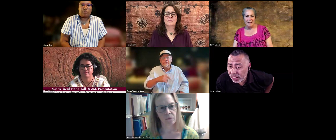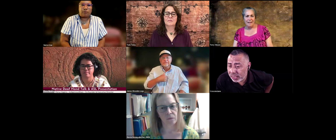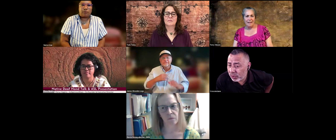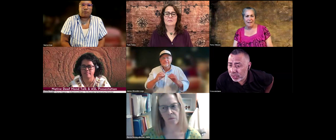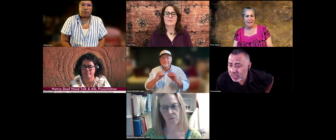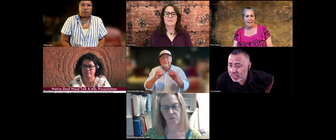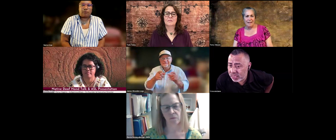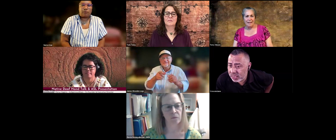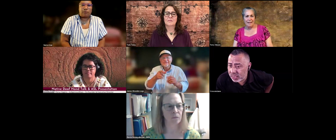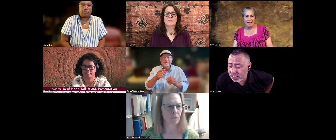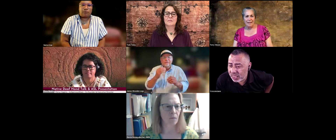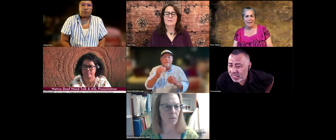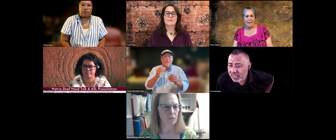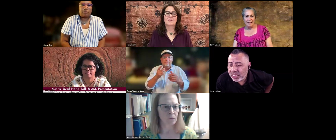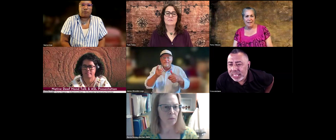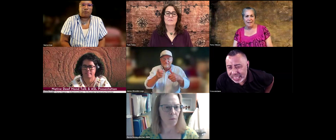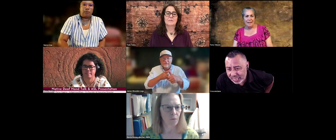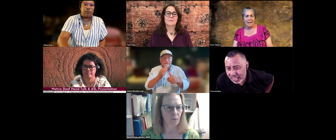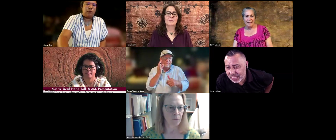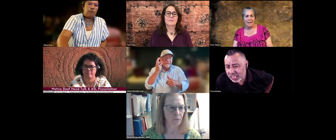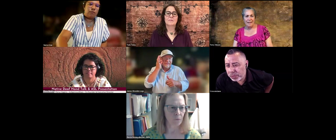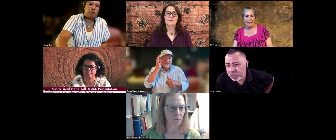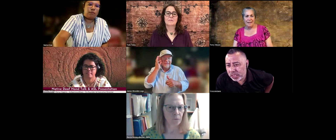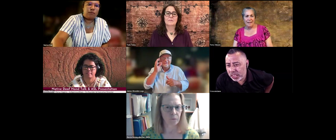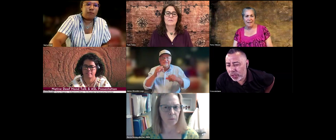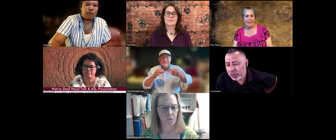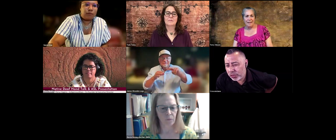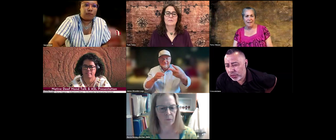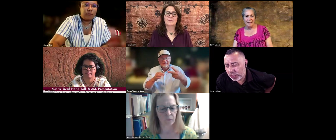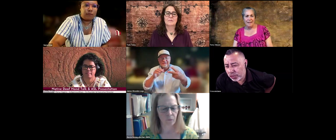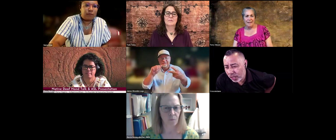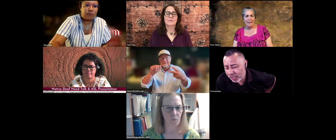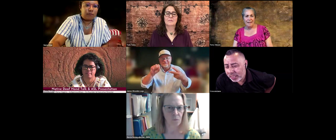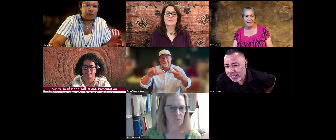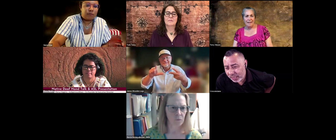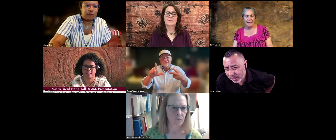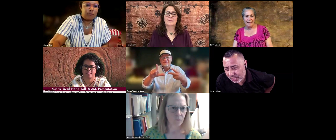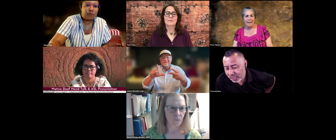I didn't know that this existed. That's the type of person I want to make sure they're taught.